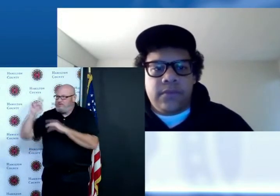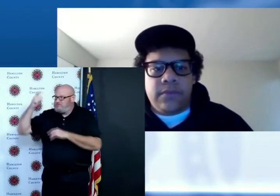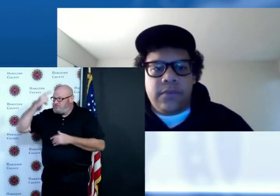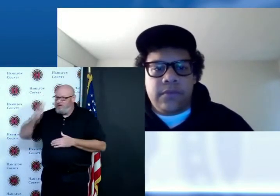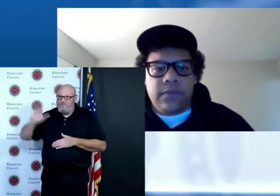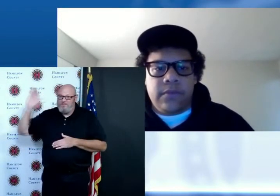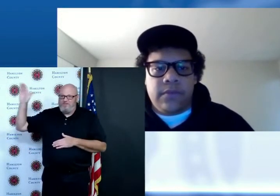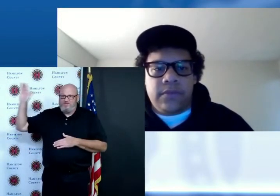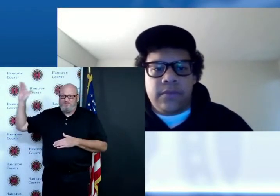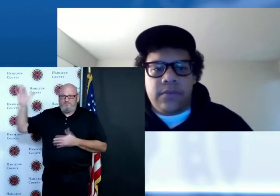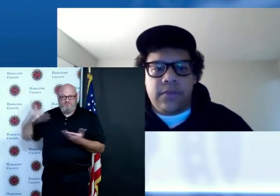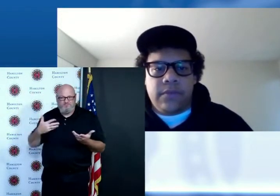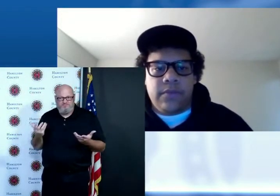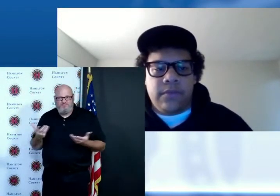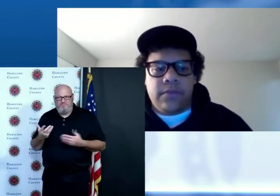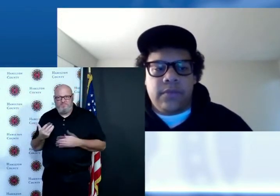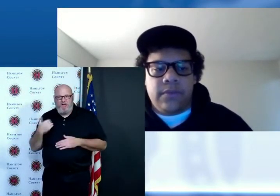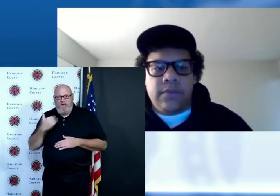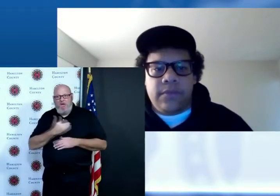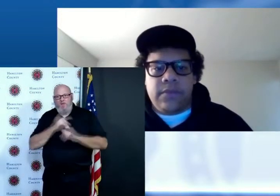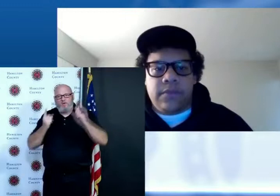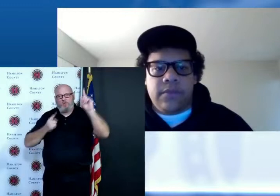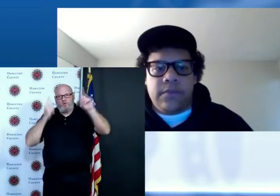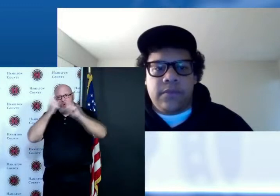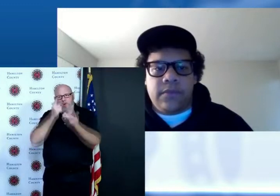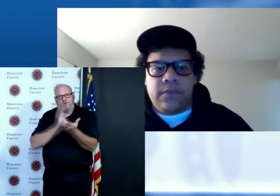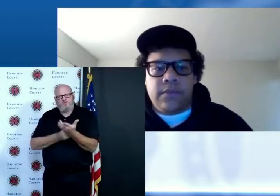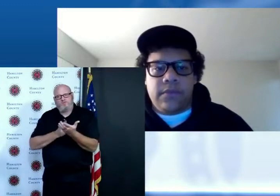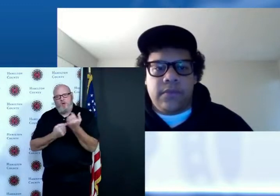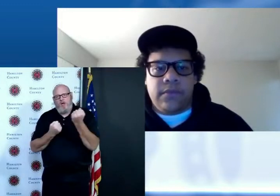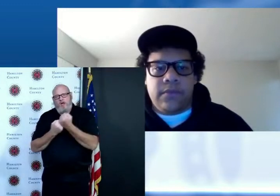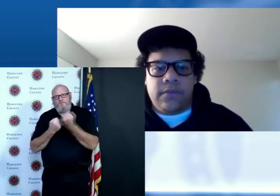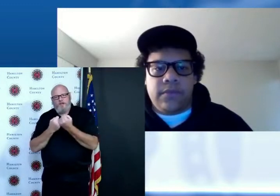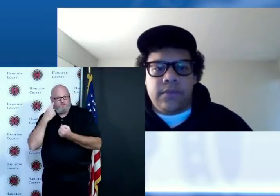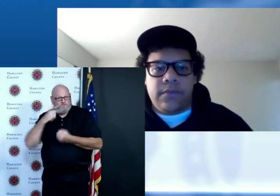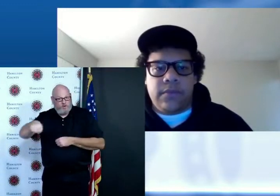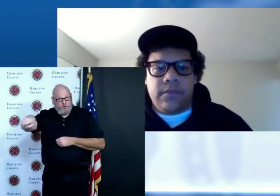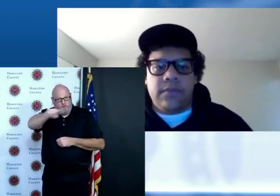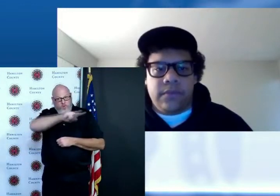that's what our goal is to be an advocate but to say hey we need something right now so the